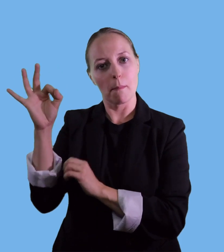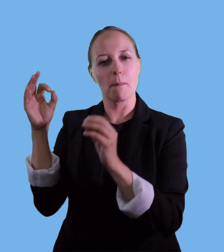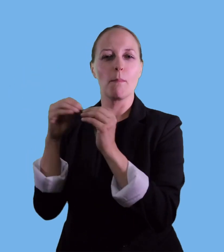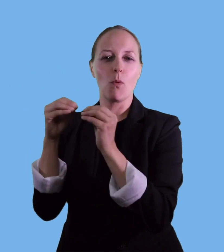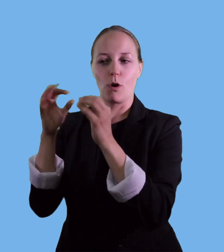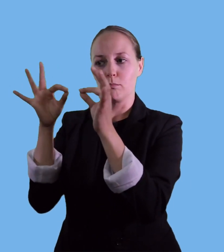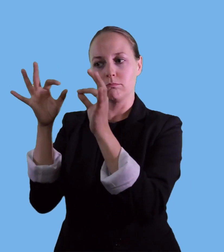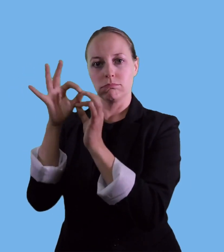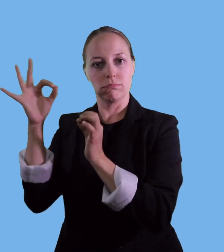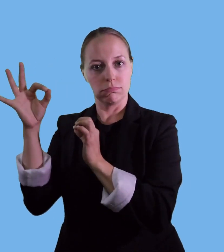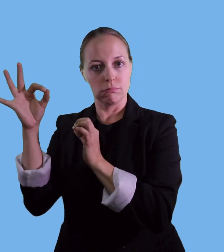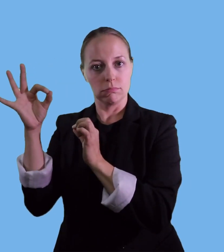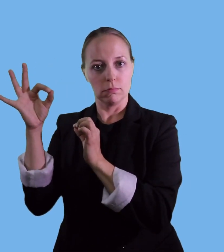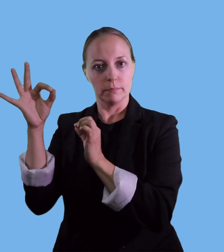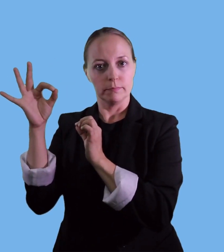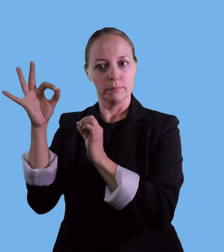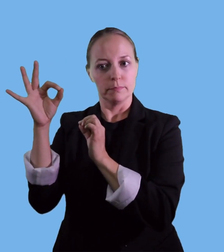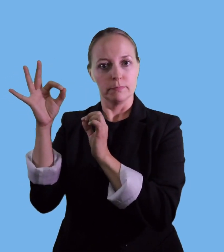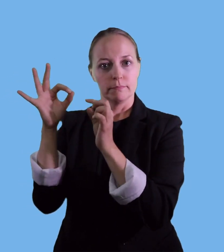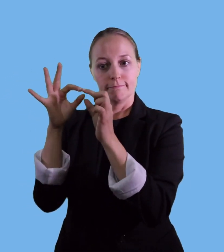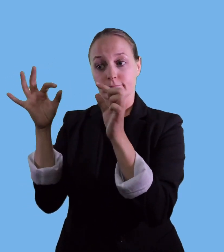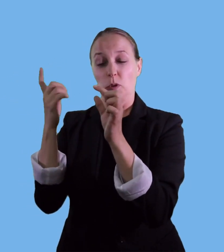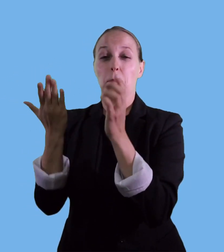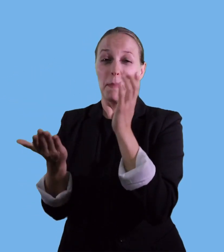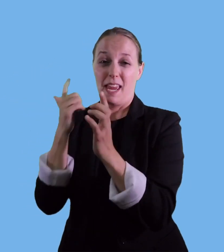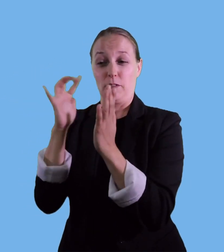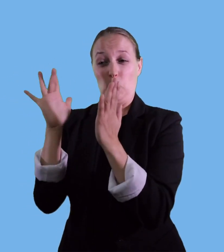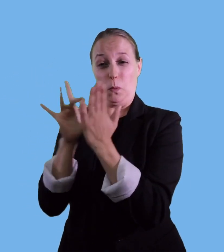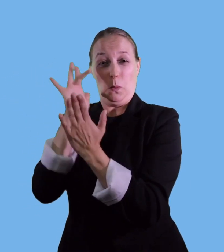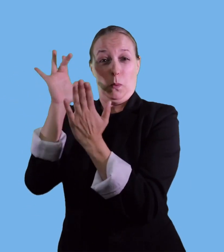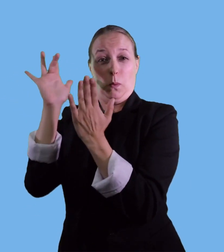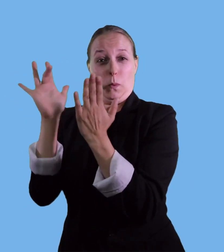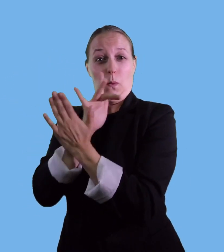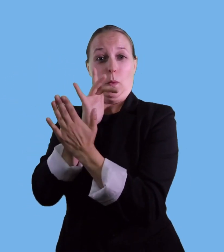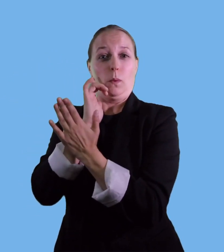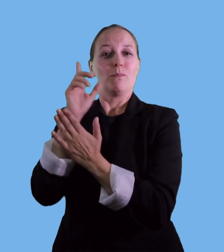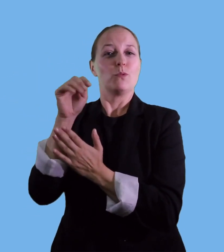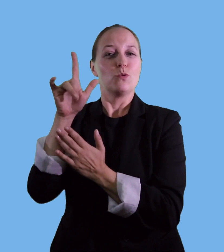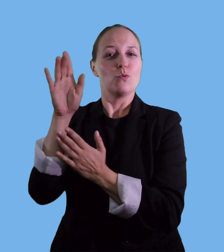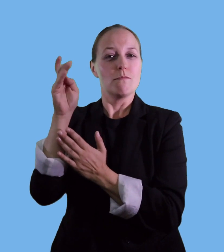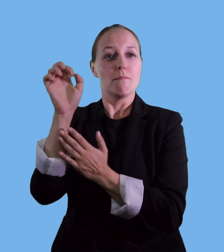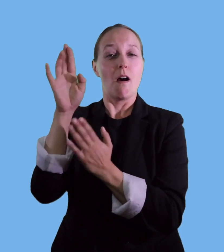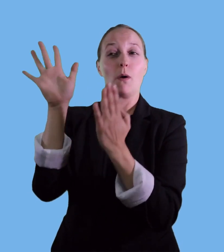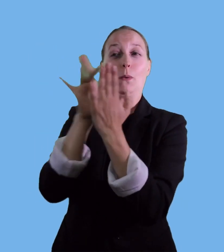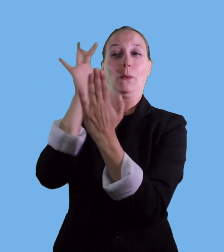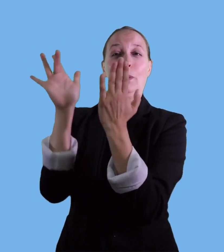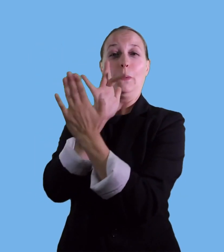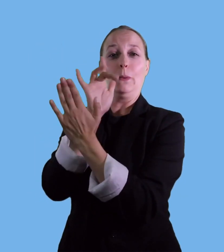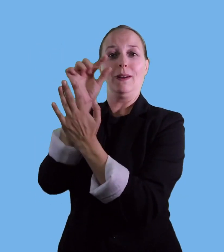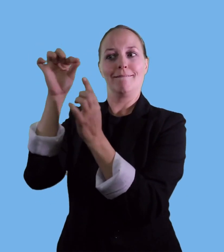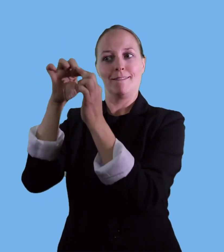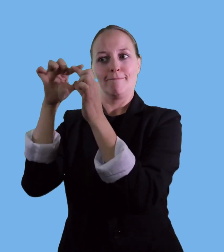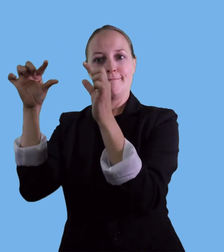or three dots, icon. You may have to swipe to locate this icon at the far right of the toolbar.